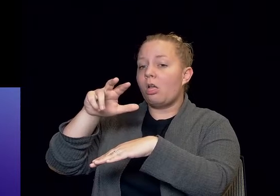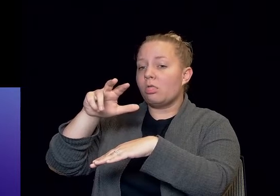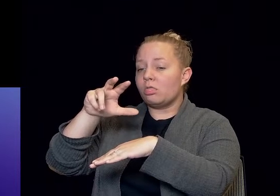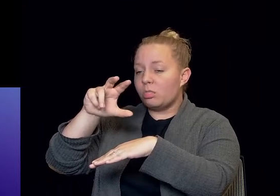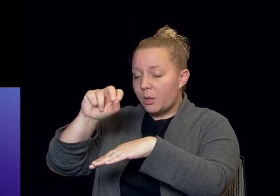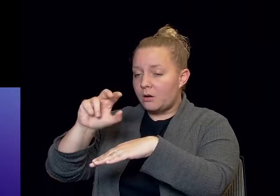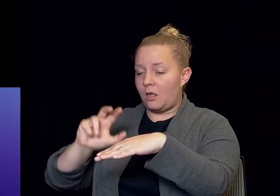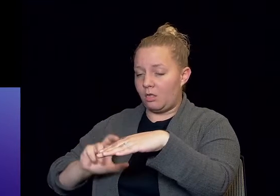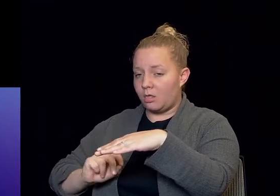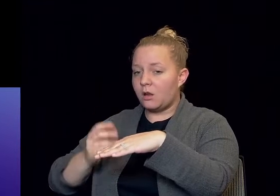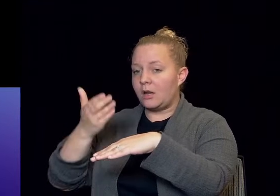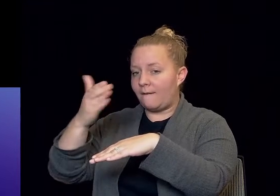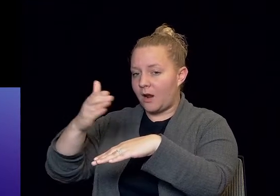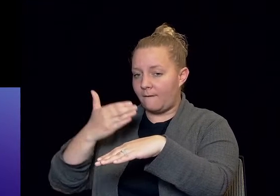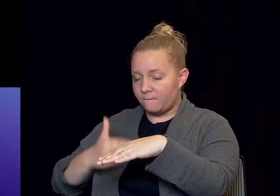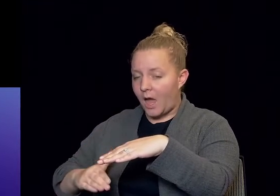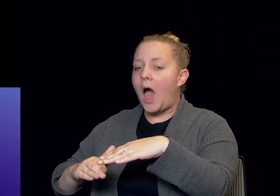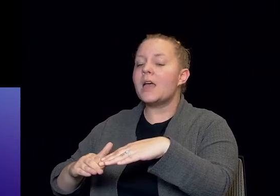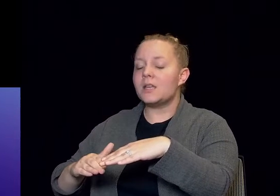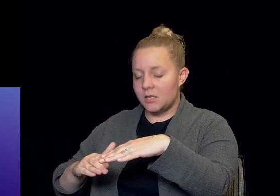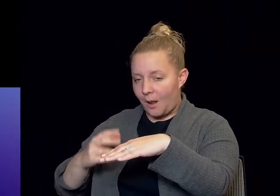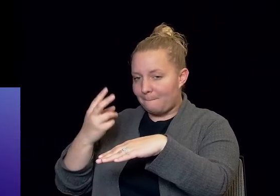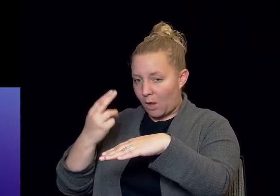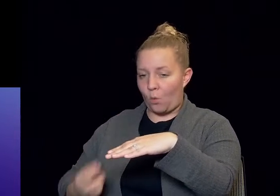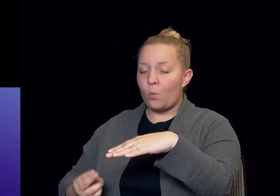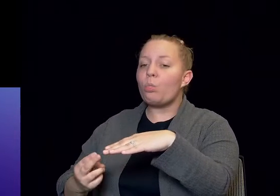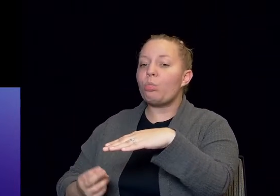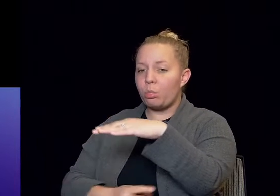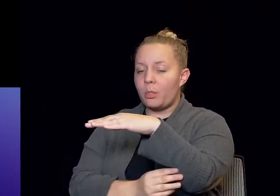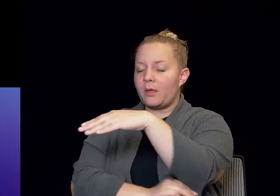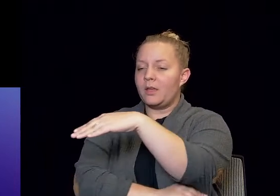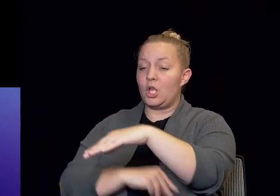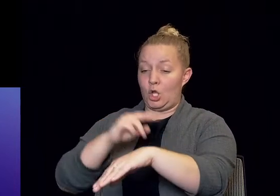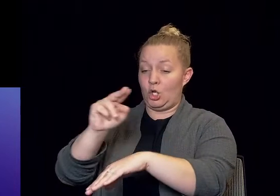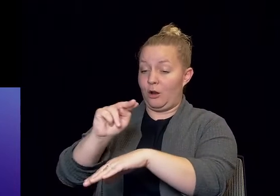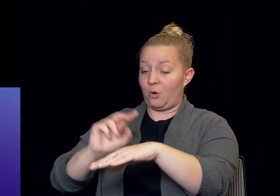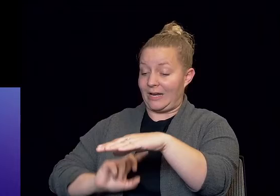So, I went ahead and divided both sides or both the numerator and the denominator by 30. But,